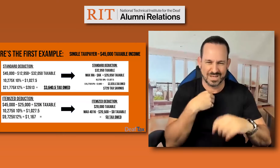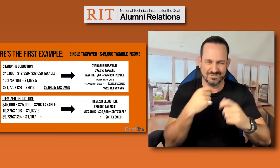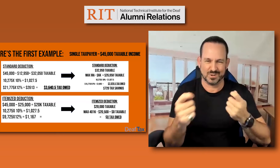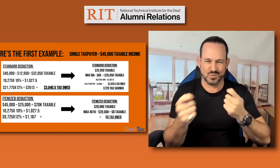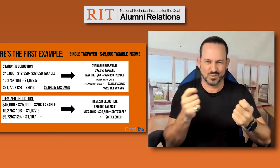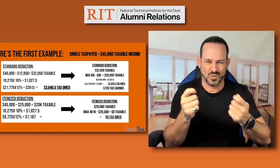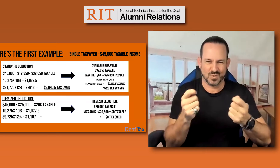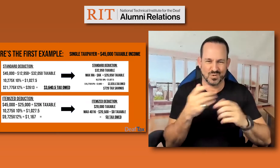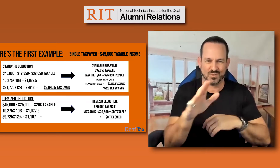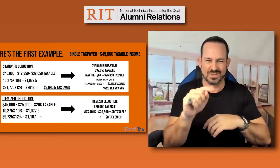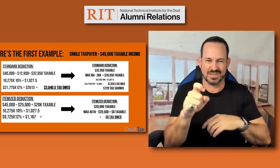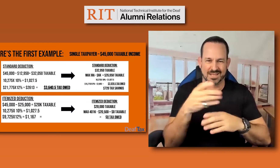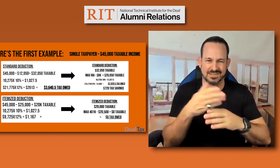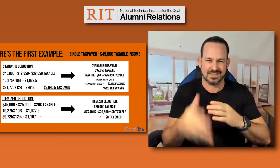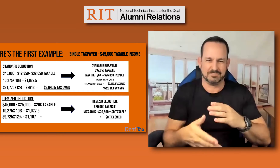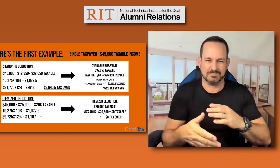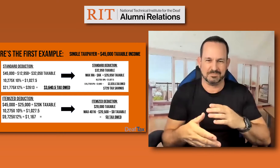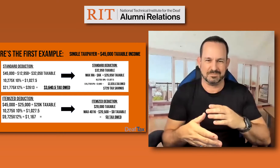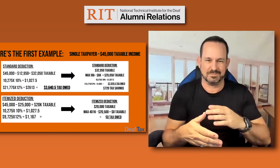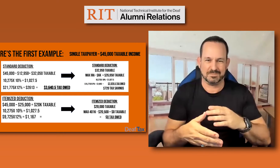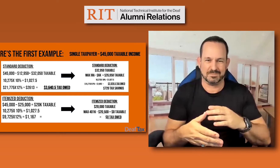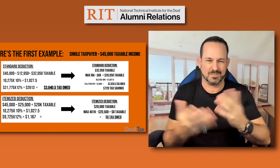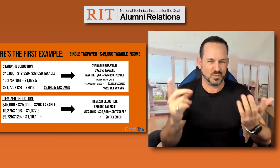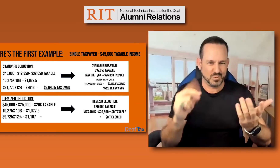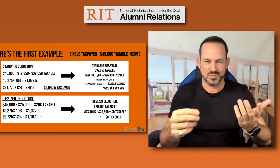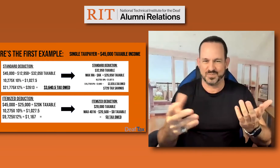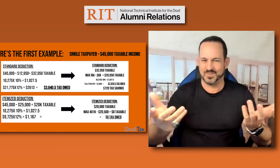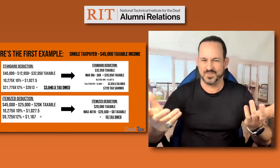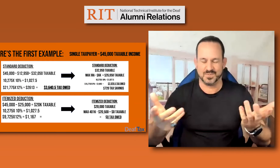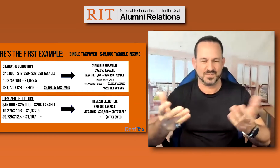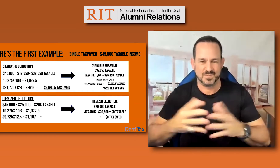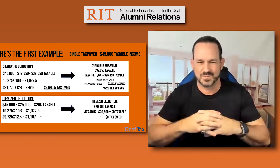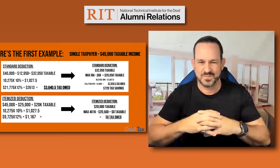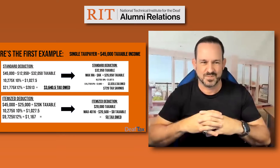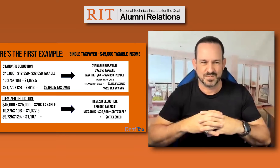This is a good way to see if you have a good understanding